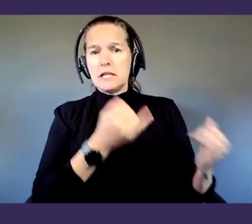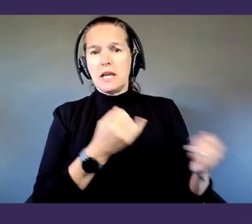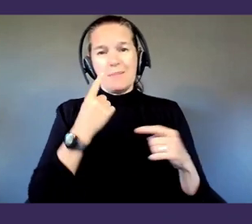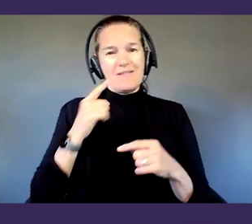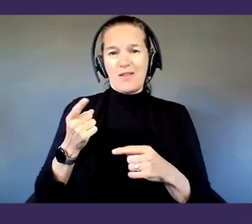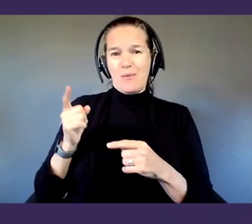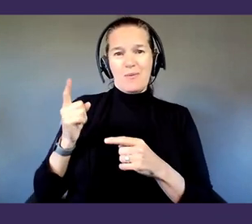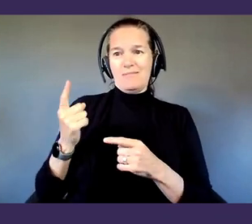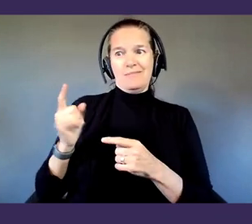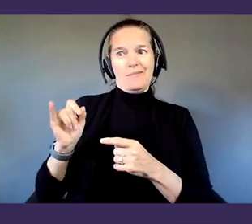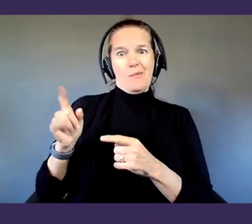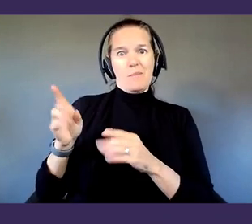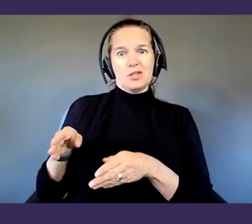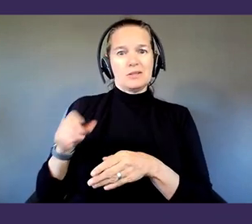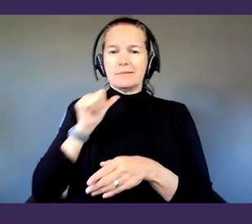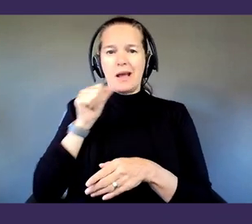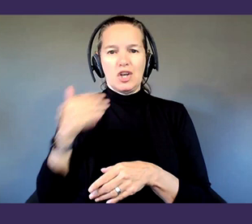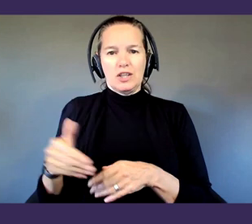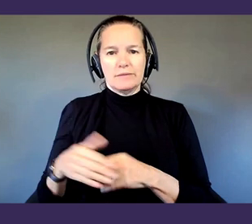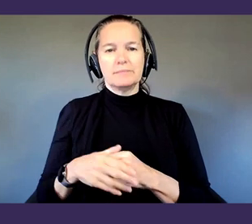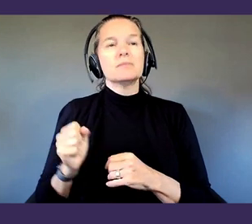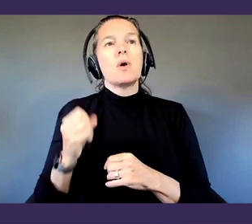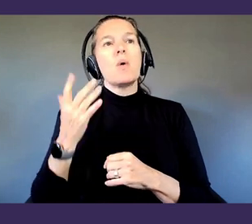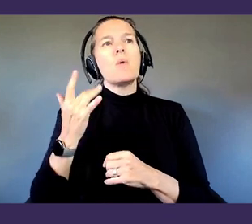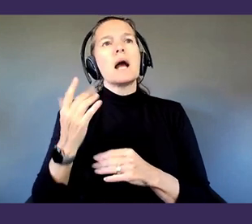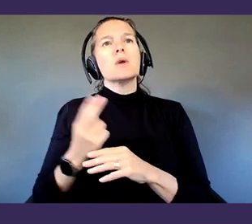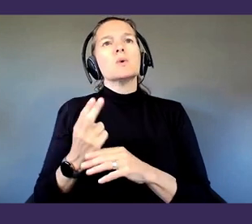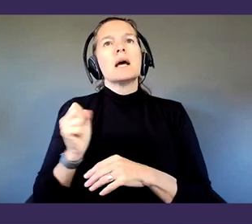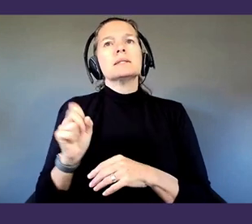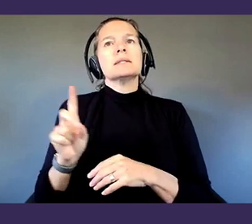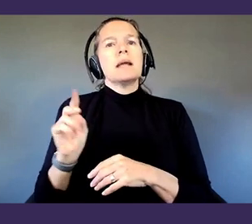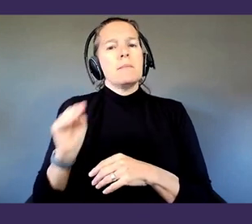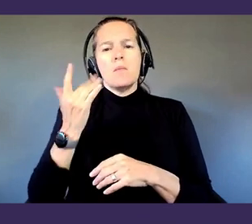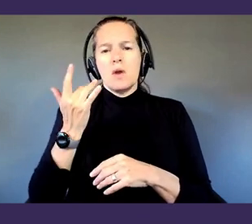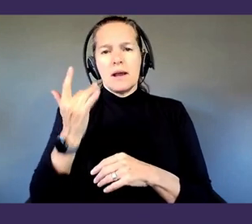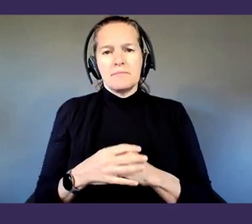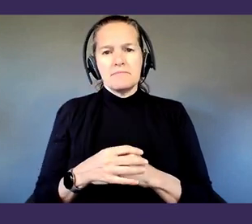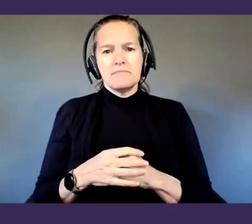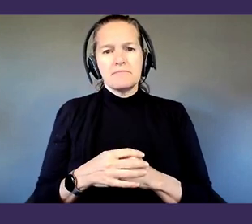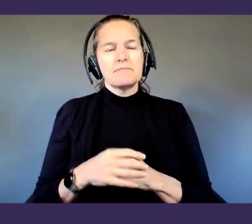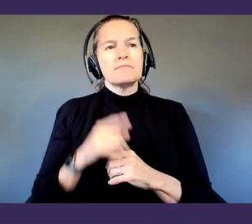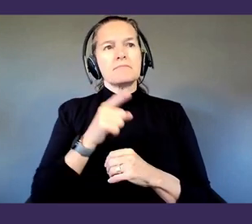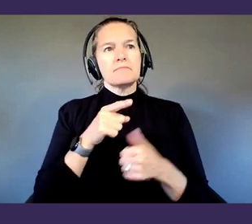So why do we use supportive decision-making, right? It helps build and maintain independence.